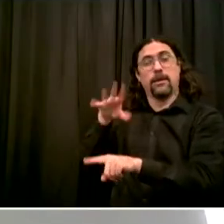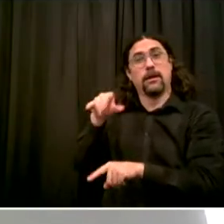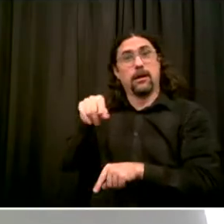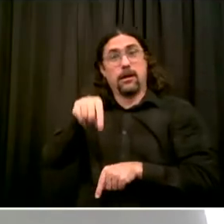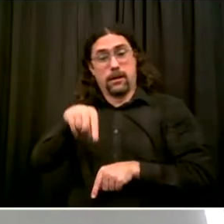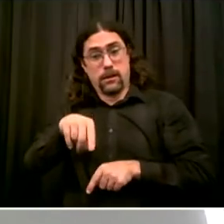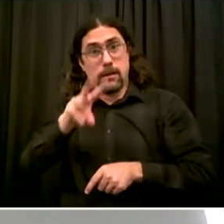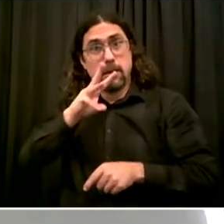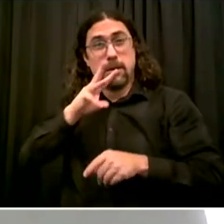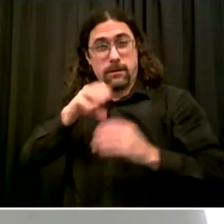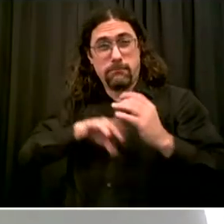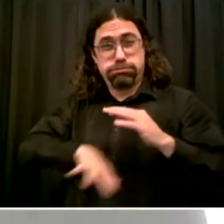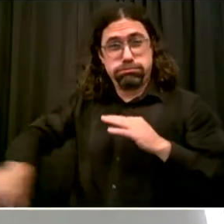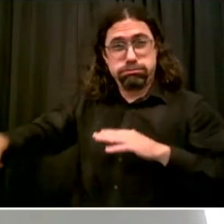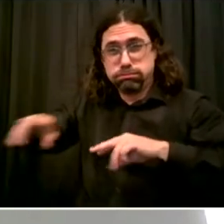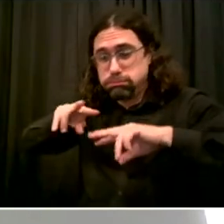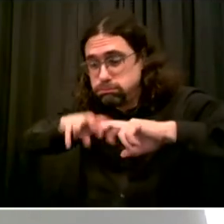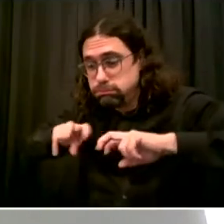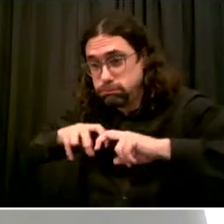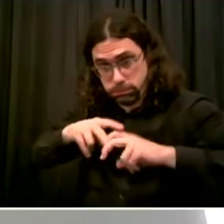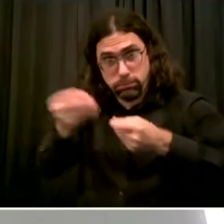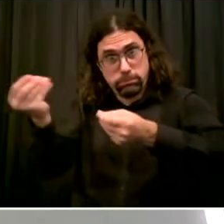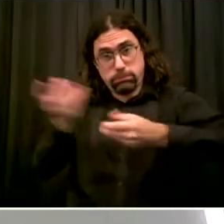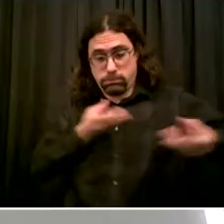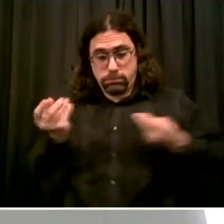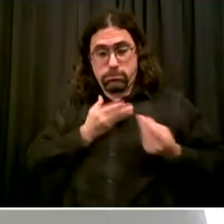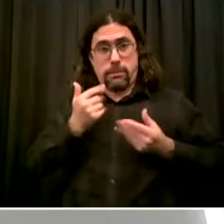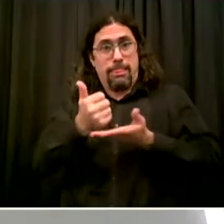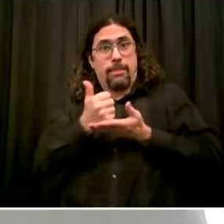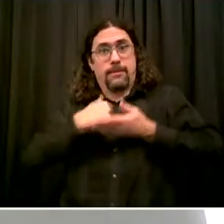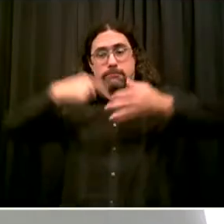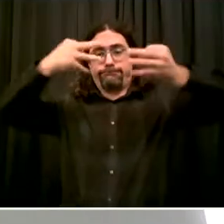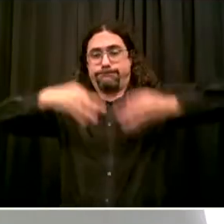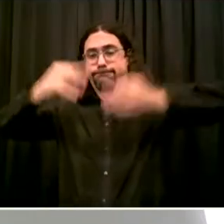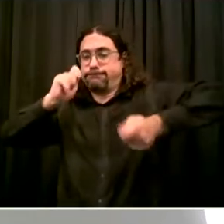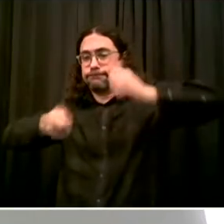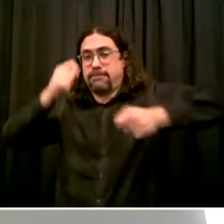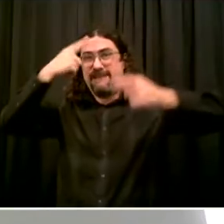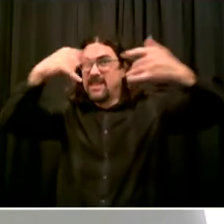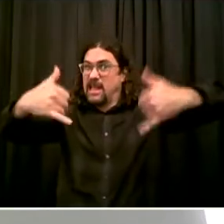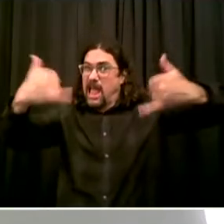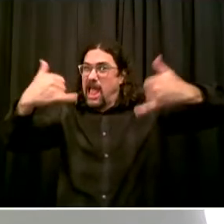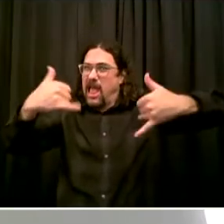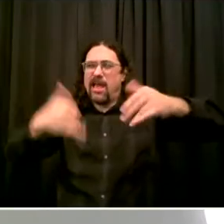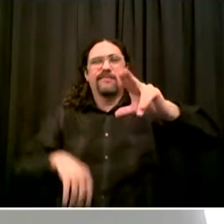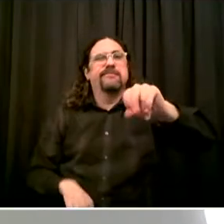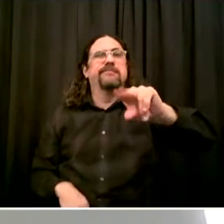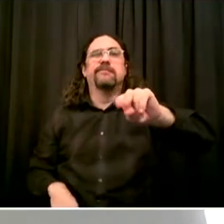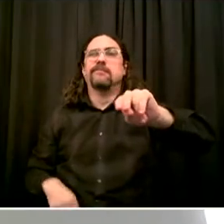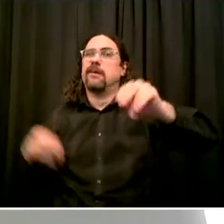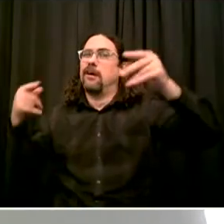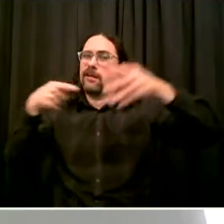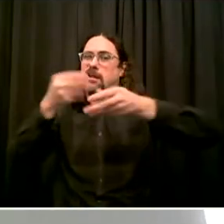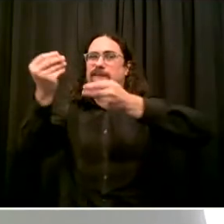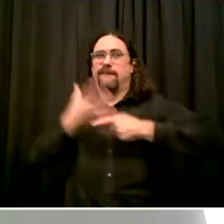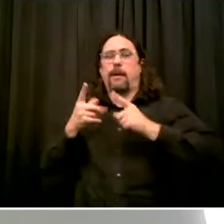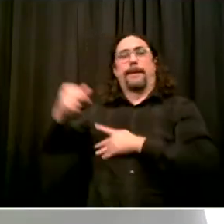WE ARE WORKING ON VERY, ERVY CLOSELY, THERE ARE A LOT OF SCIENCE ISSUES RELATED TO HOW